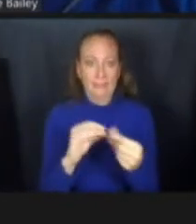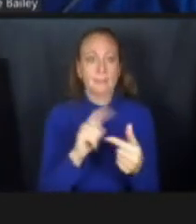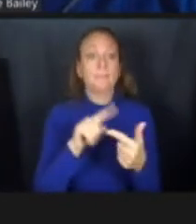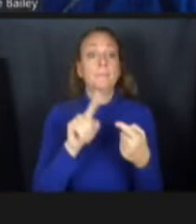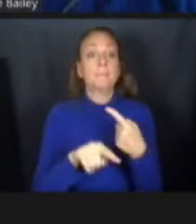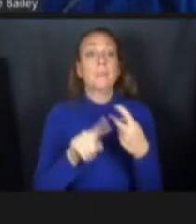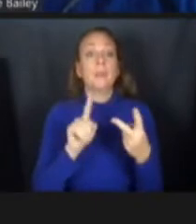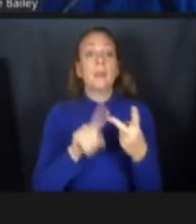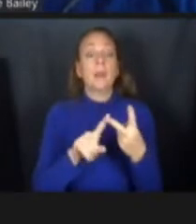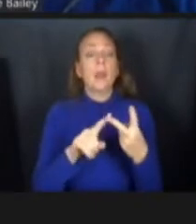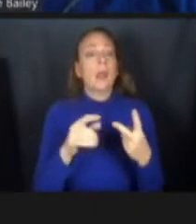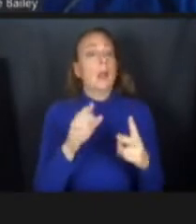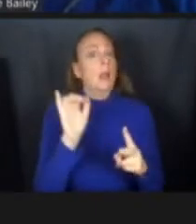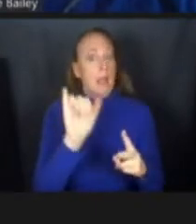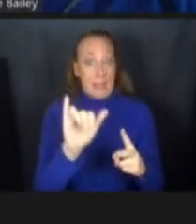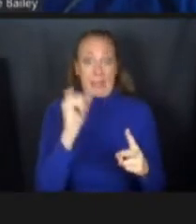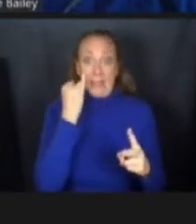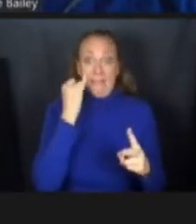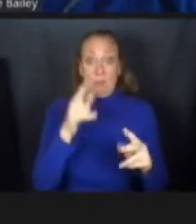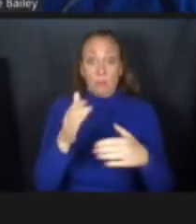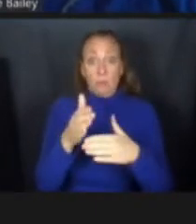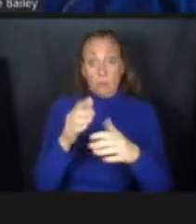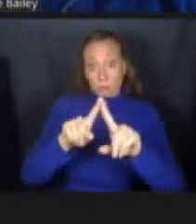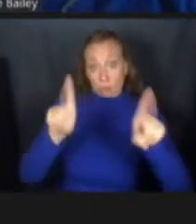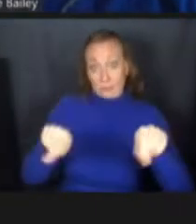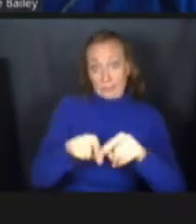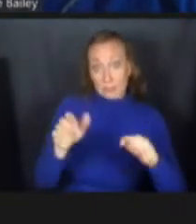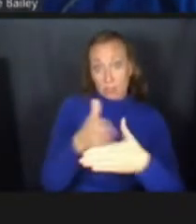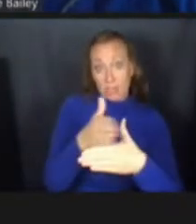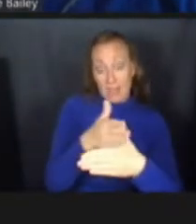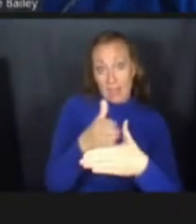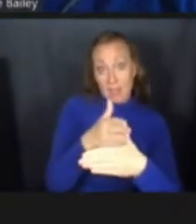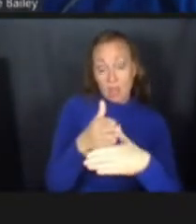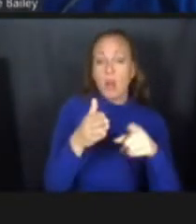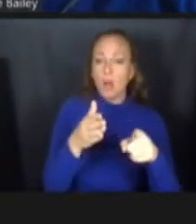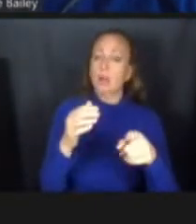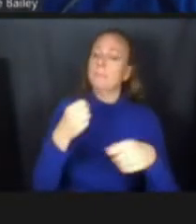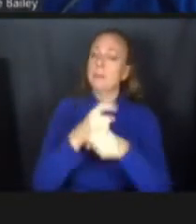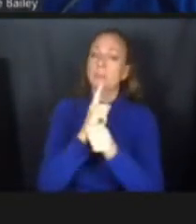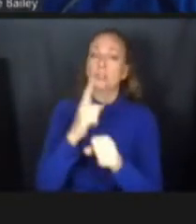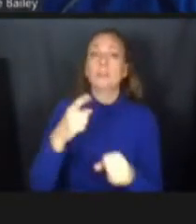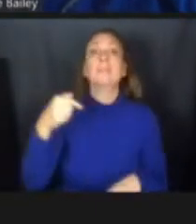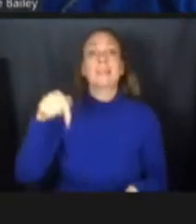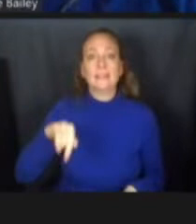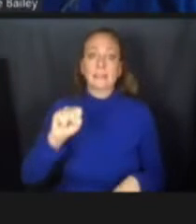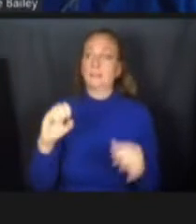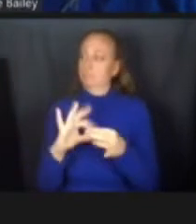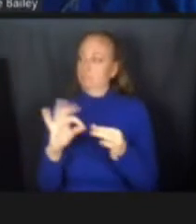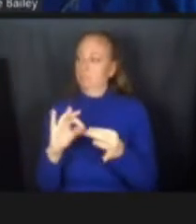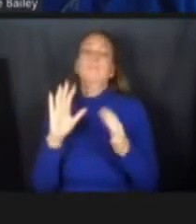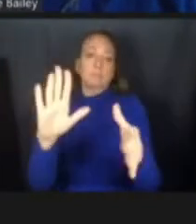or if someone's video profile doesn't identify their full name. It helps everyone know who's talking.